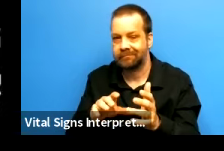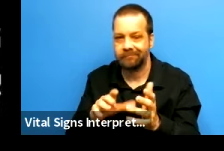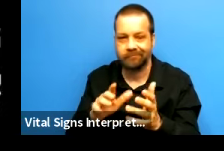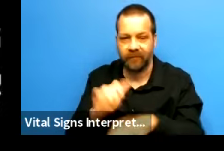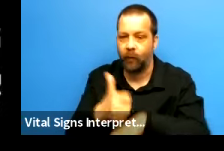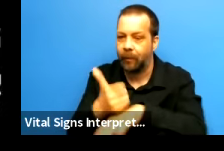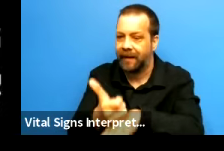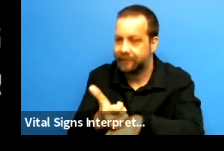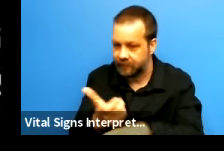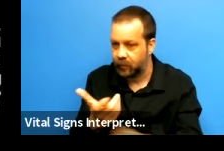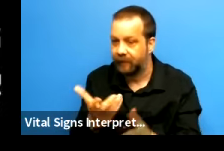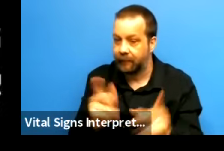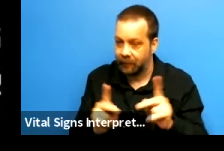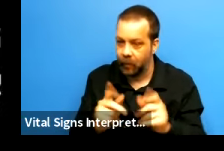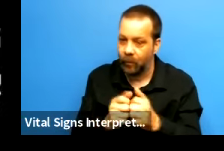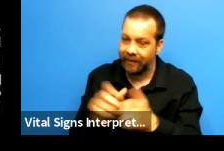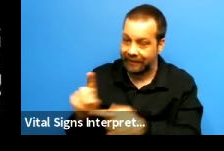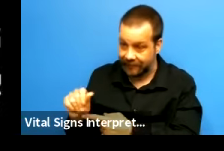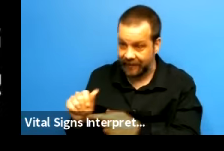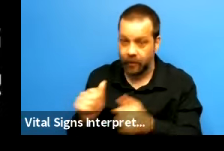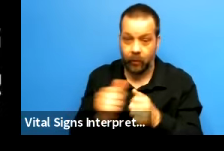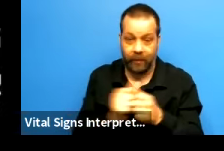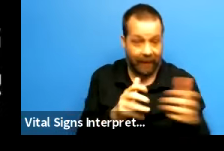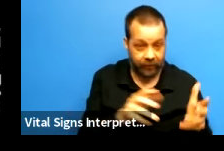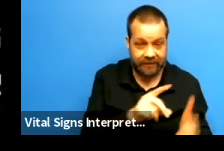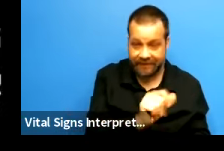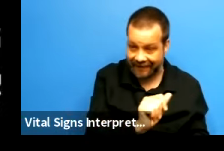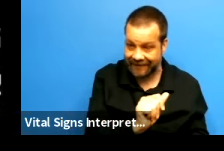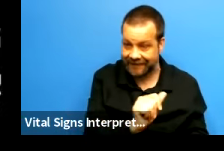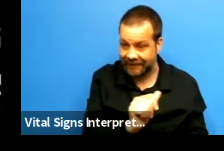and others without disabilities that work with us